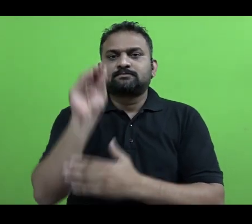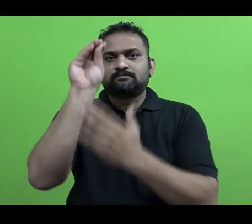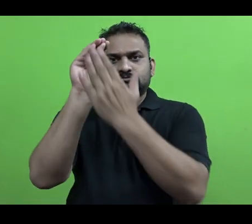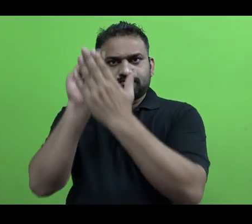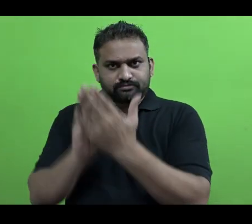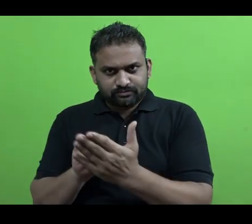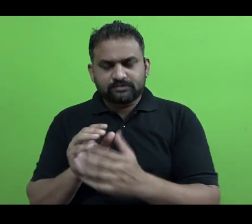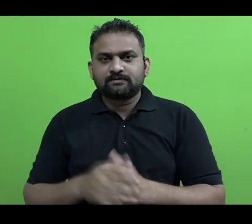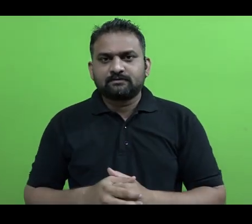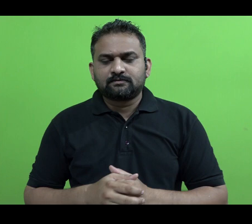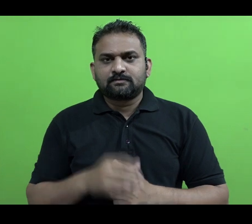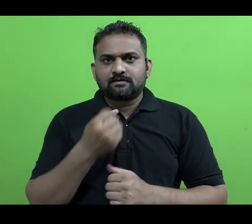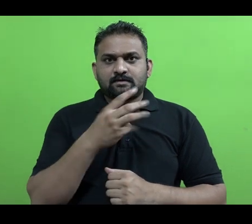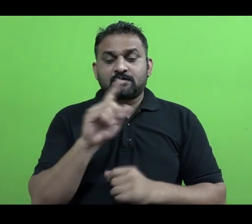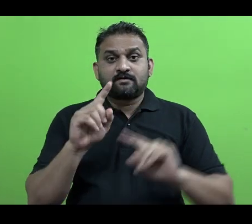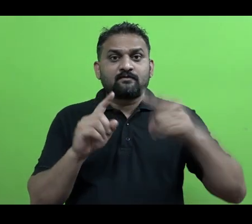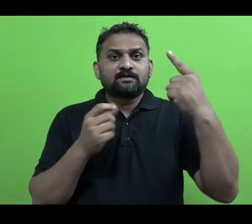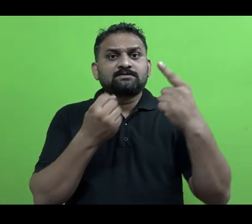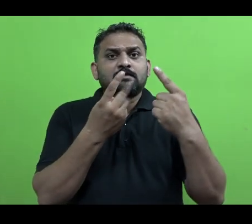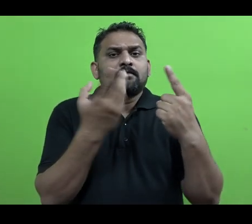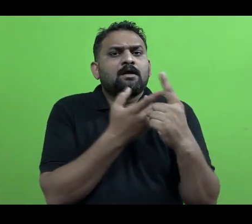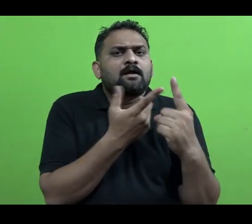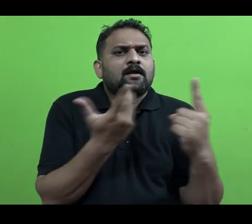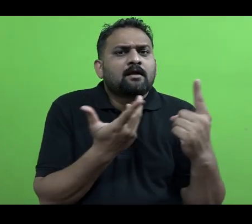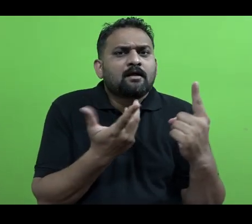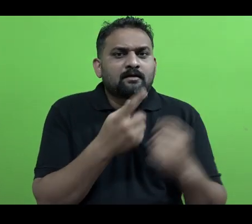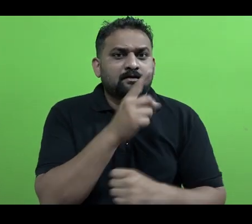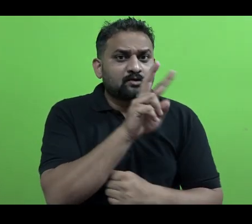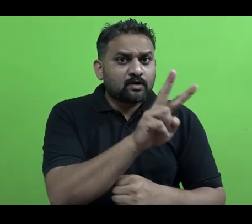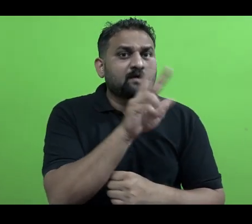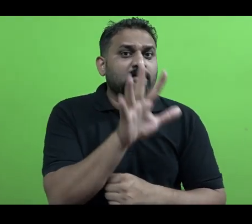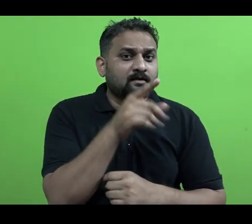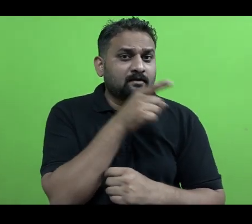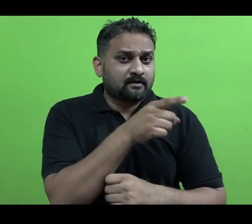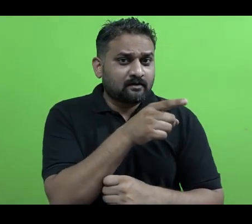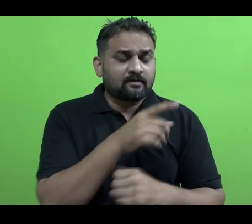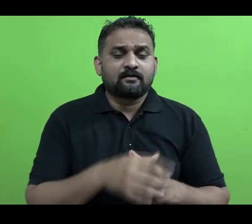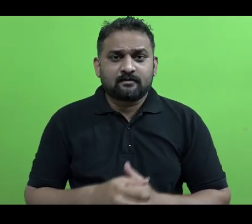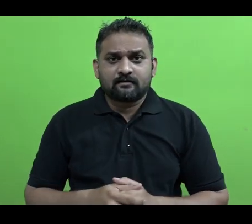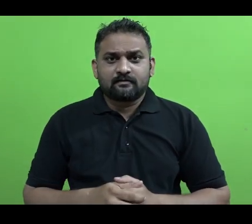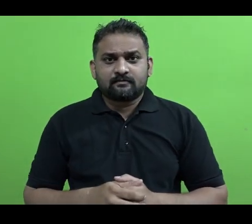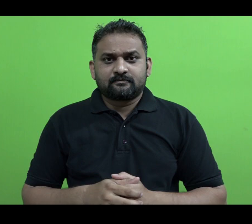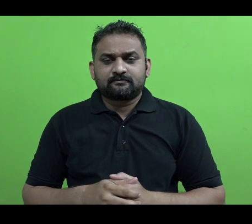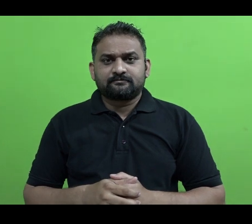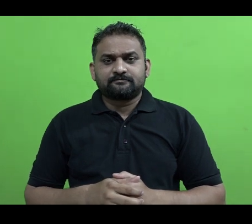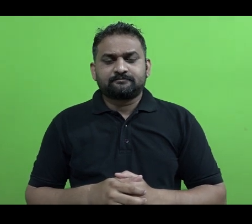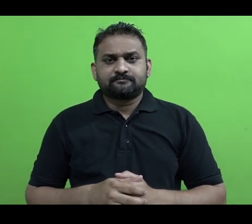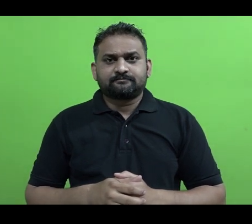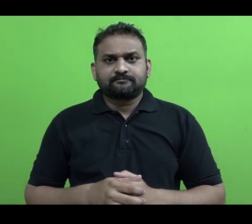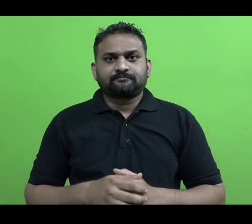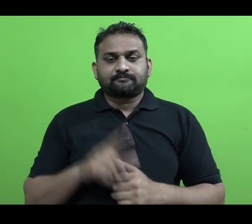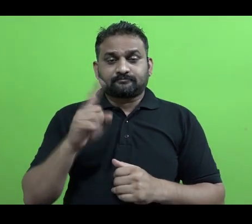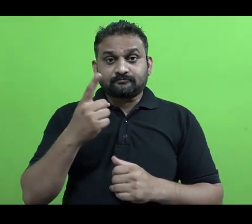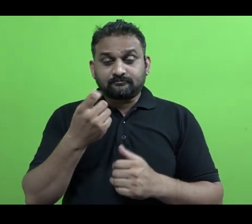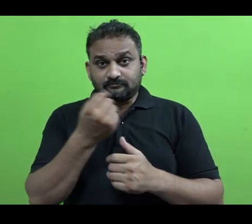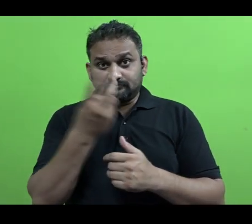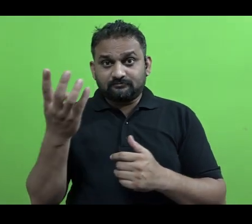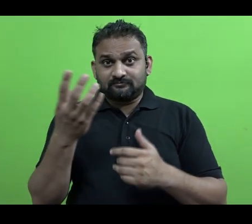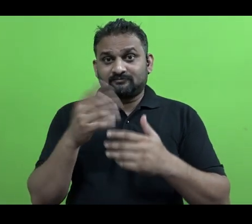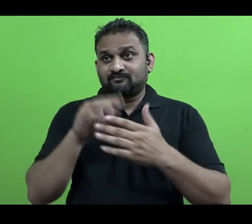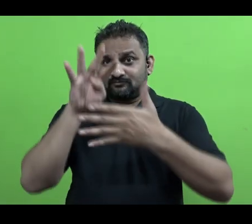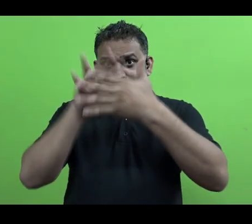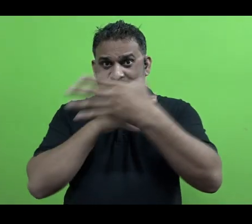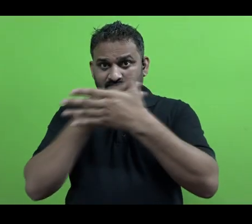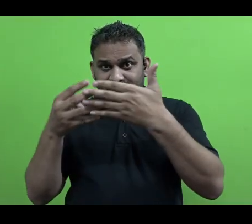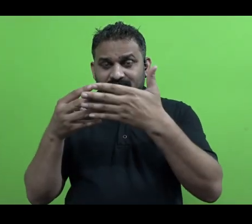Let's arrange the numbers. The first number we have is twenty-five. Let's write the number five